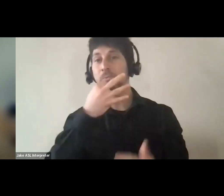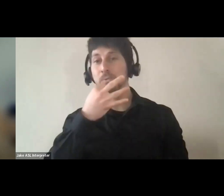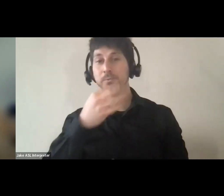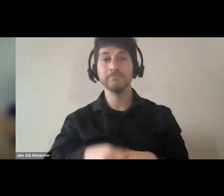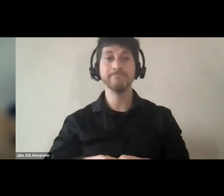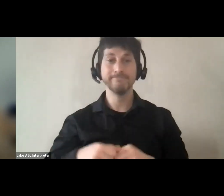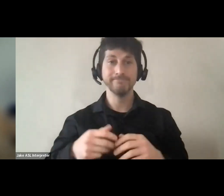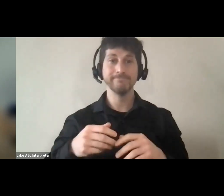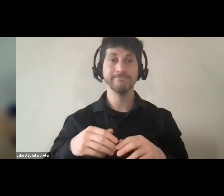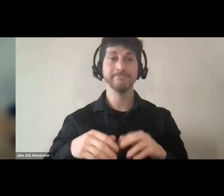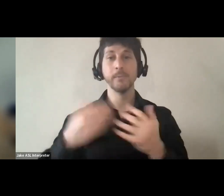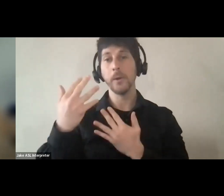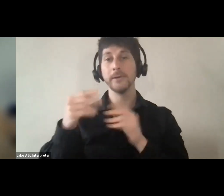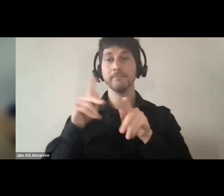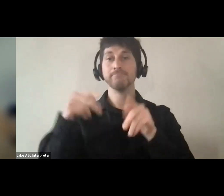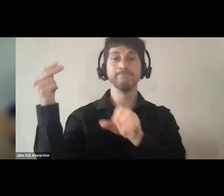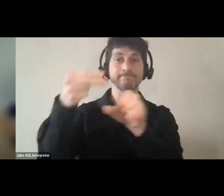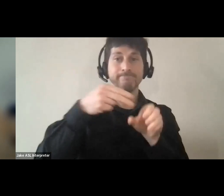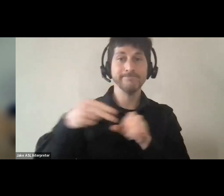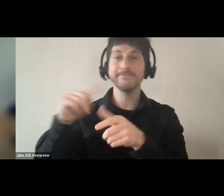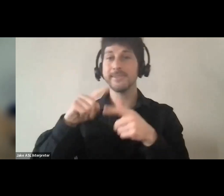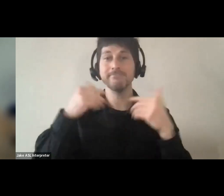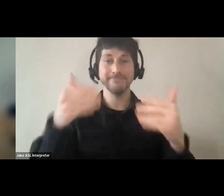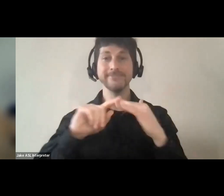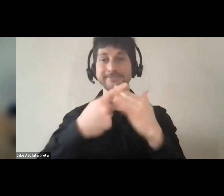Hey, everybody. We will get started in just a minute.